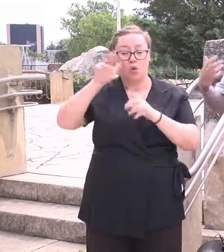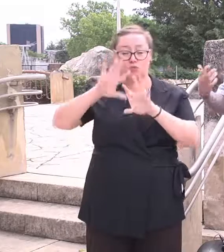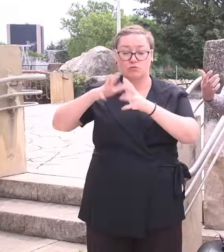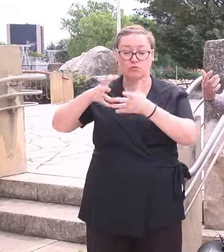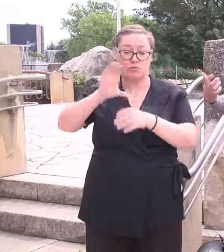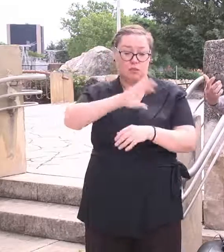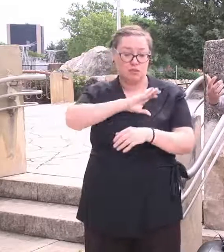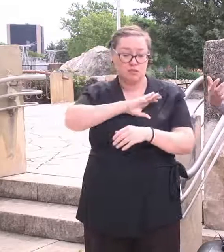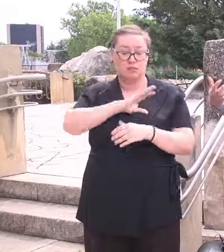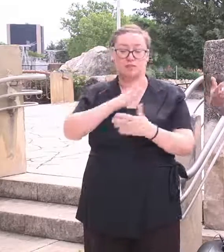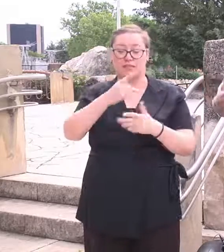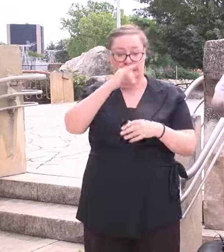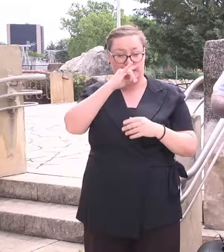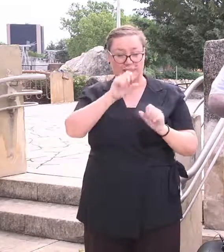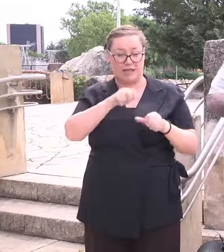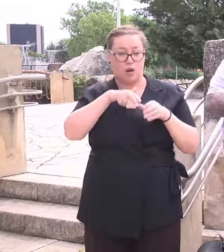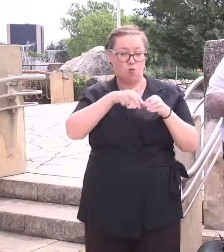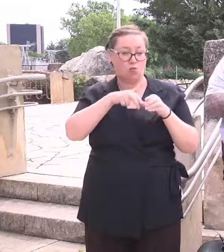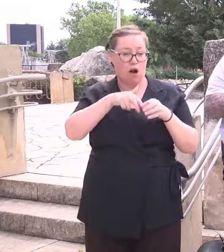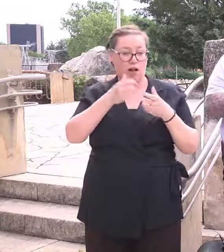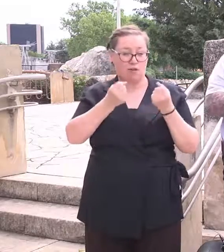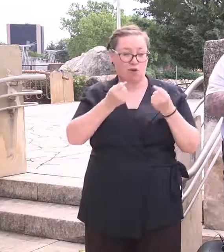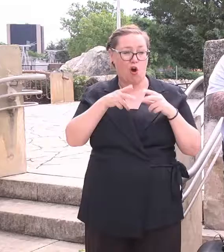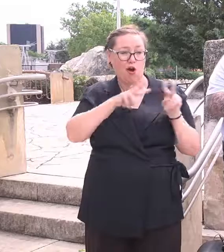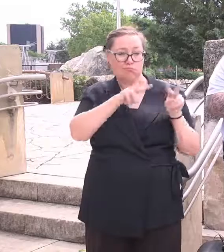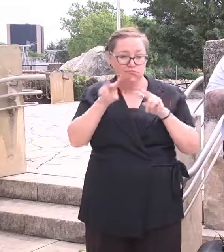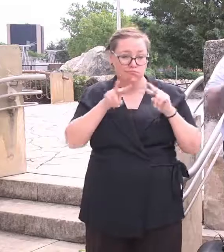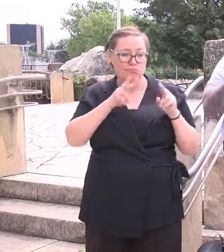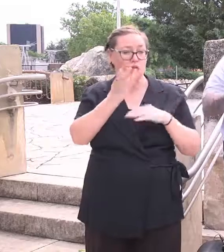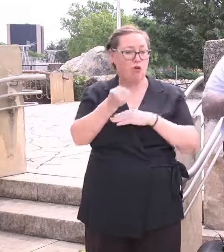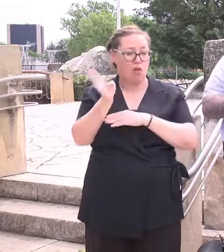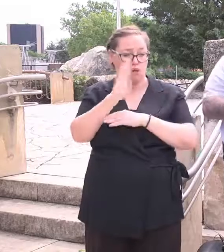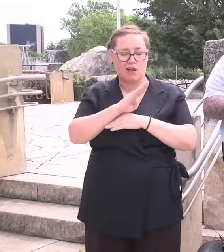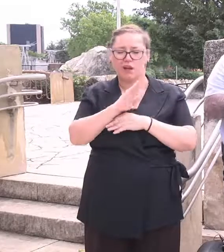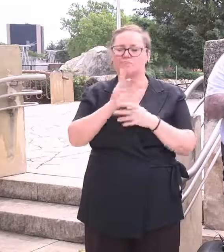to do a ride along all day um during this time um and a whole bunch of other cool stuff that's